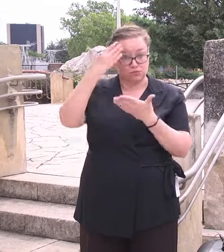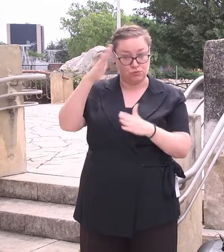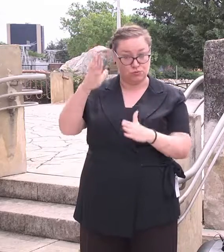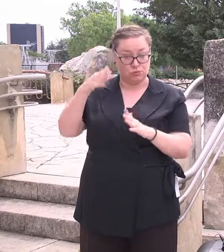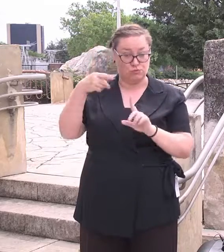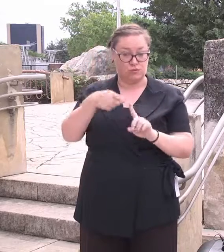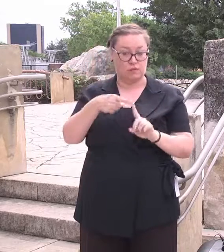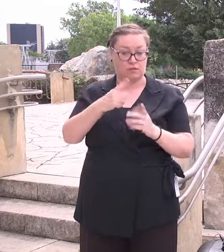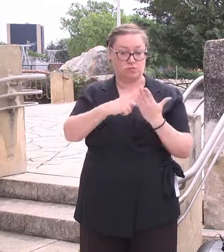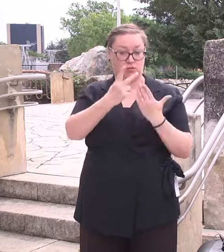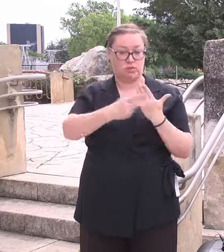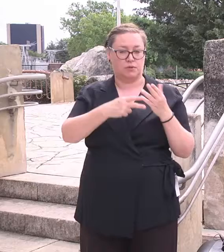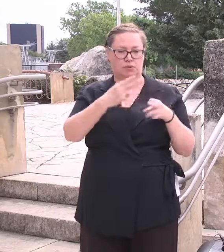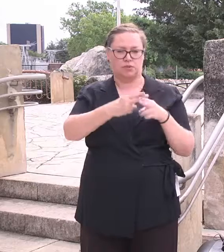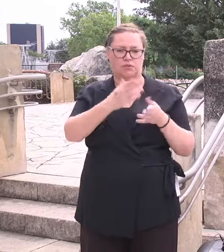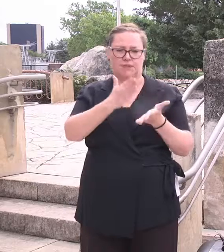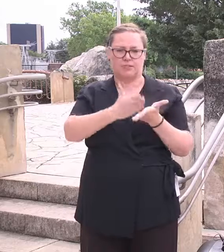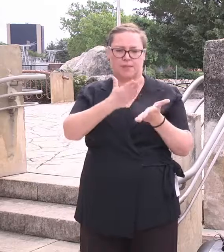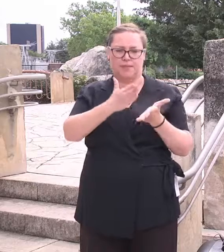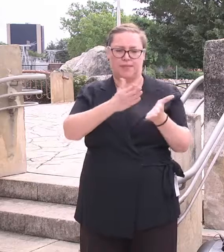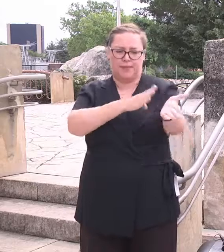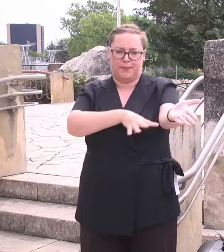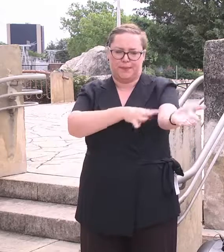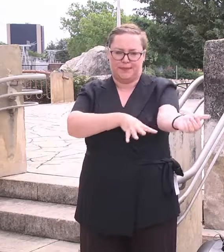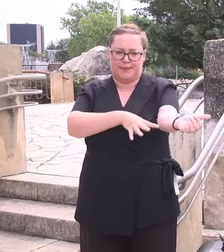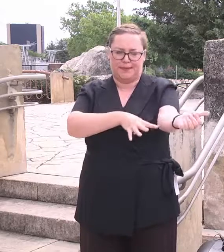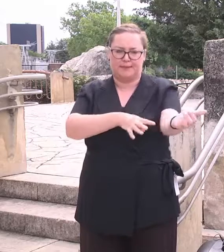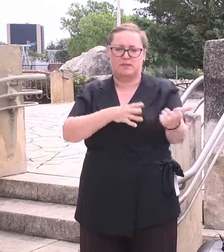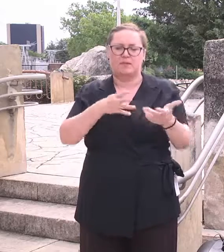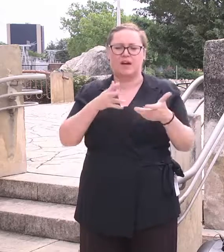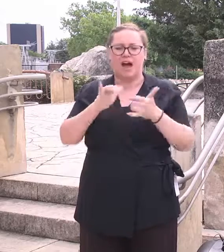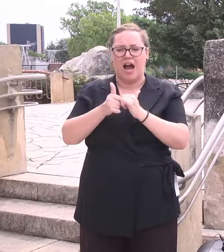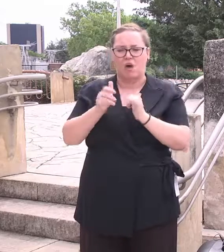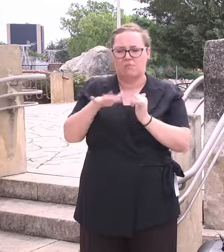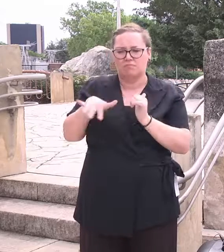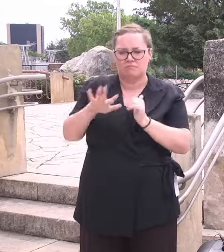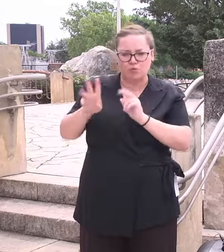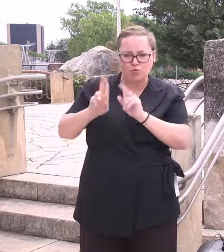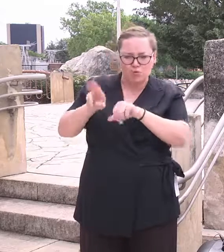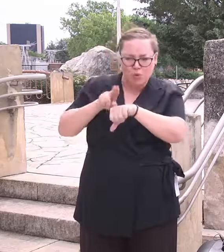stop the bleed is the idea to give normal lay people a way to intervene in the death process